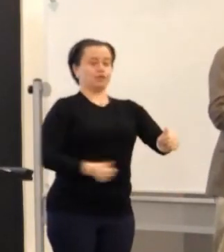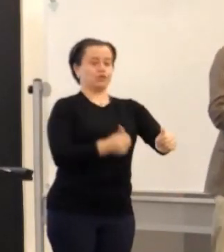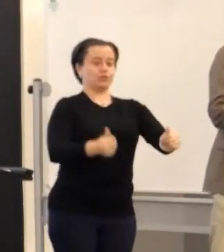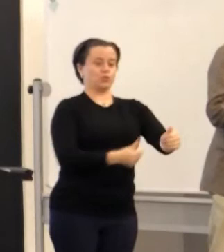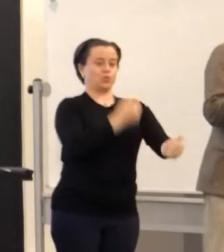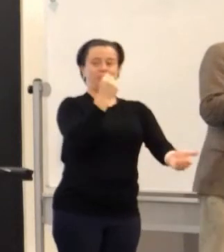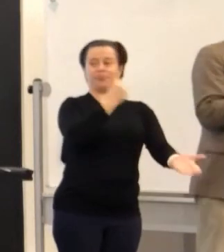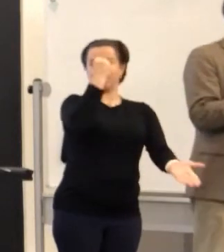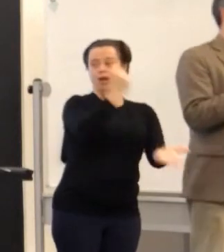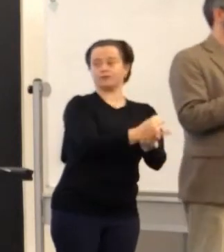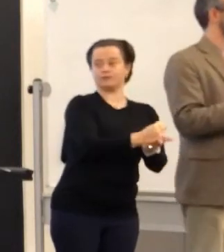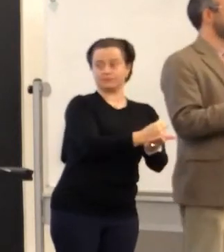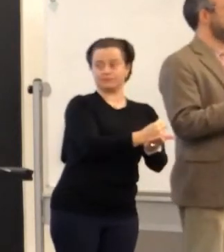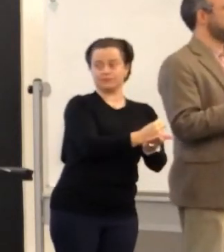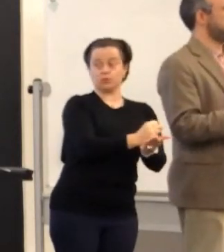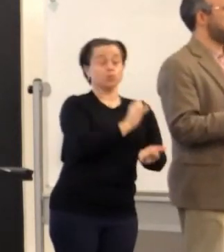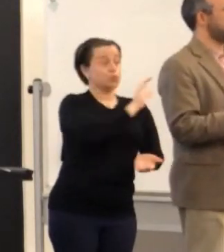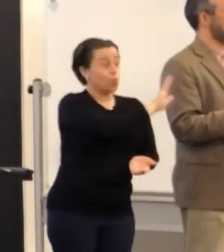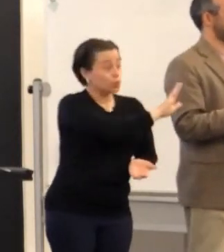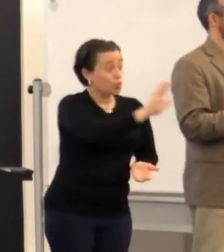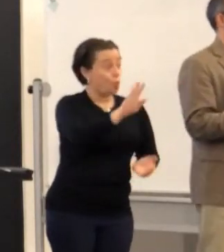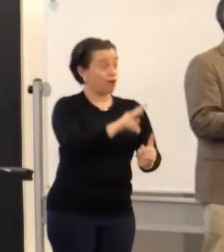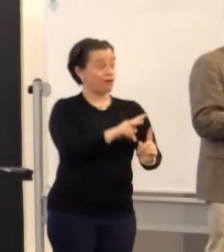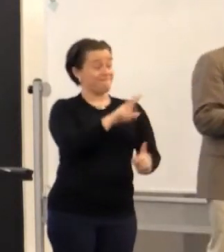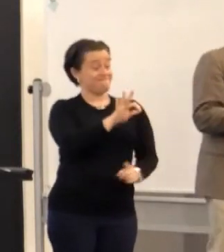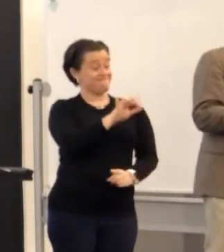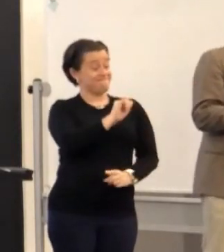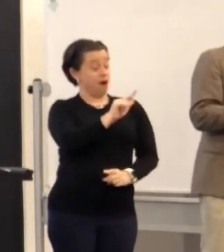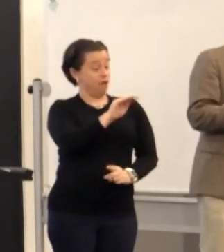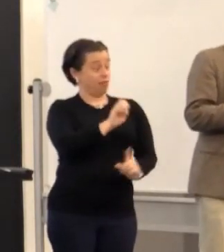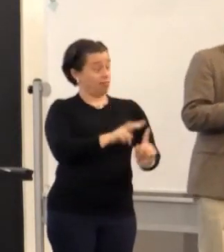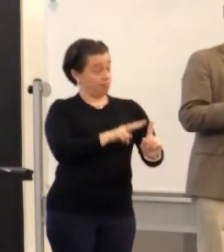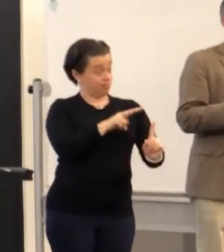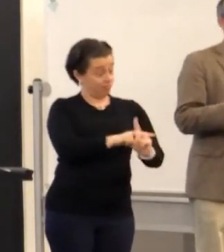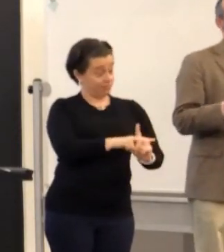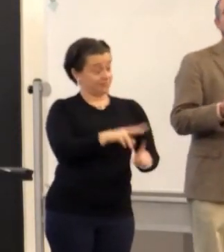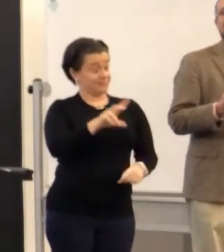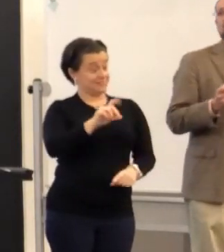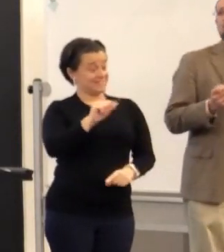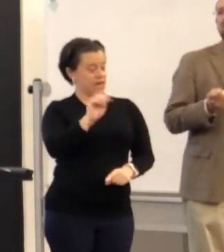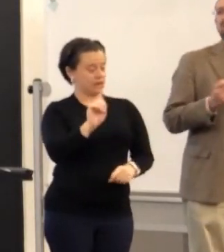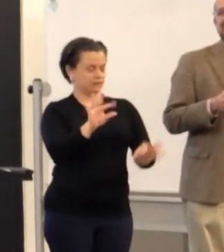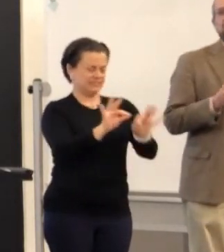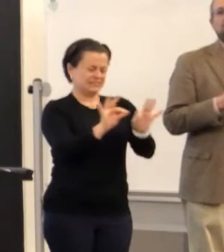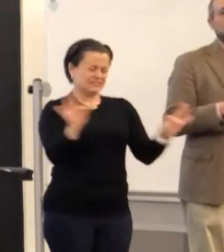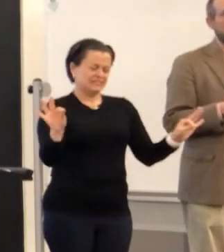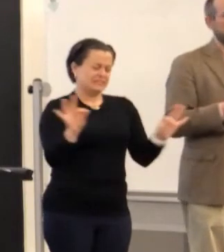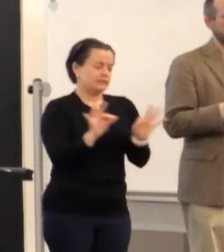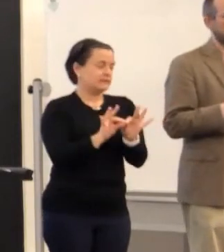So, the filing date at the patent office is really critical. Even if someone else files one day before you,